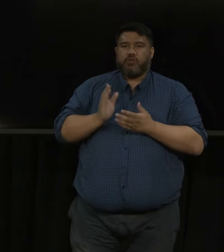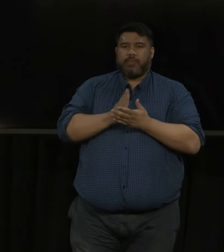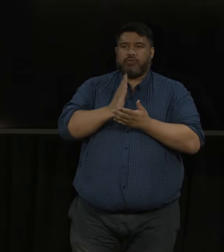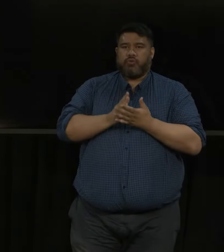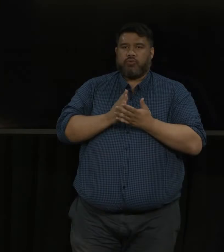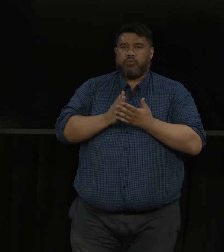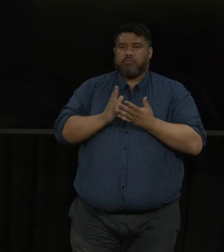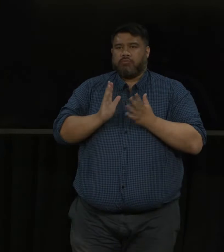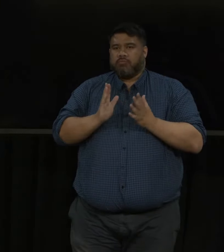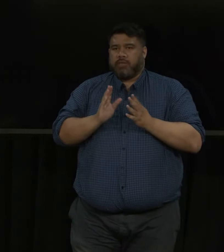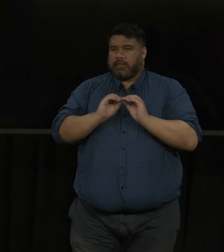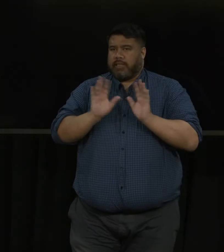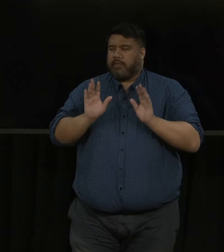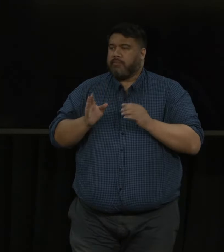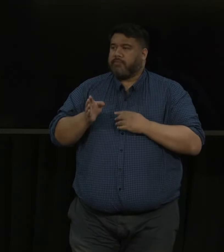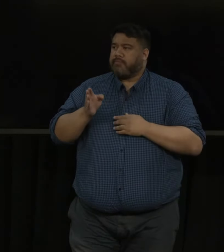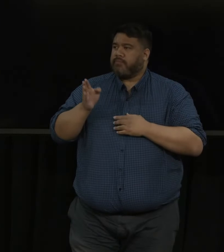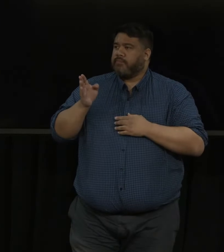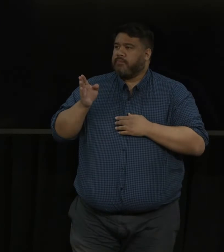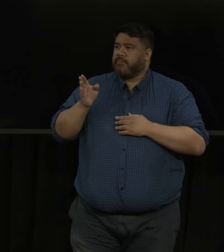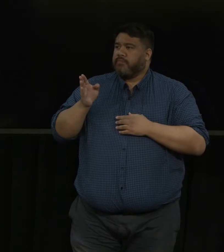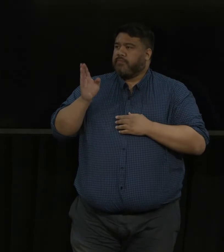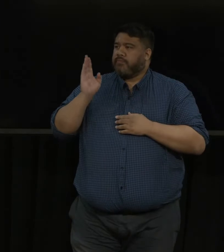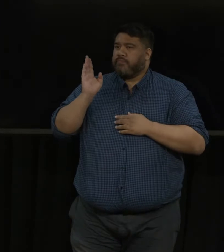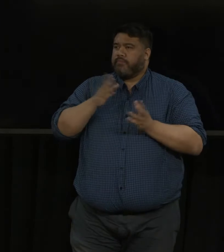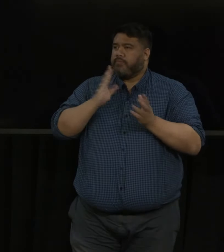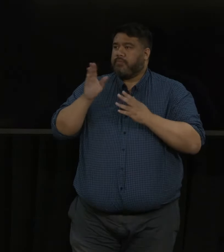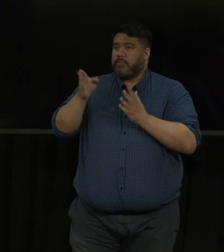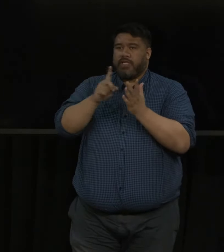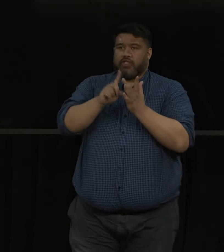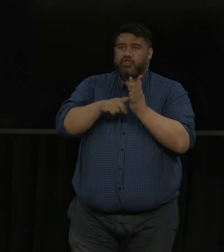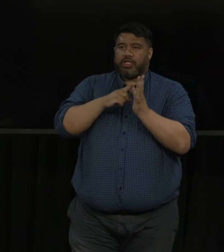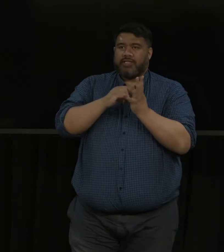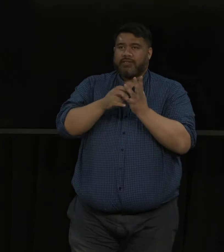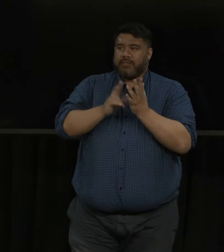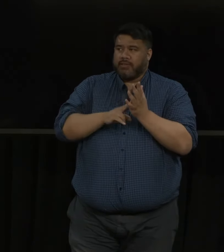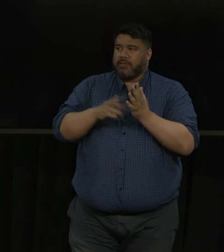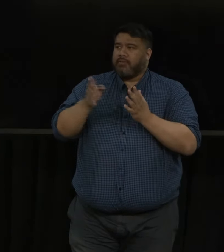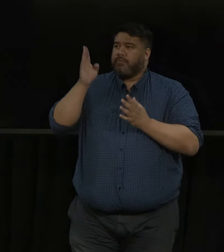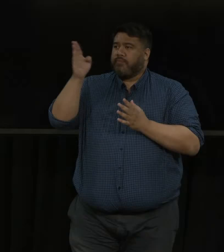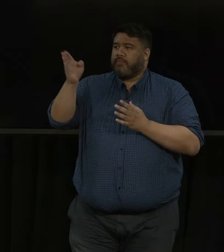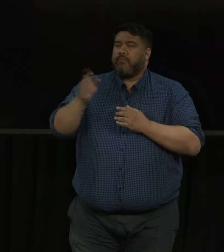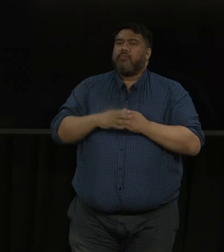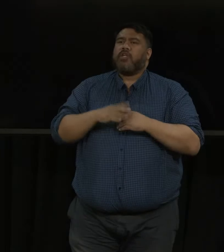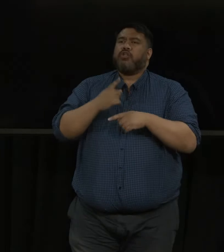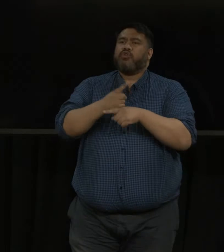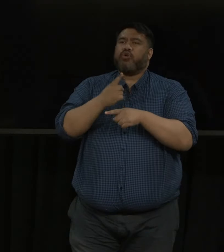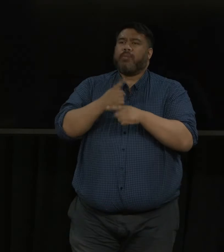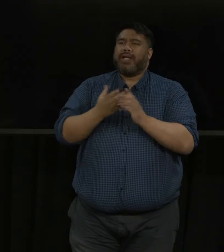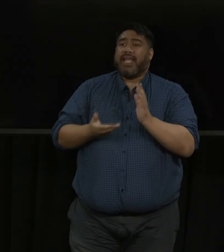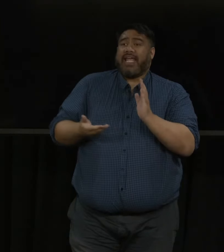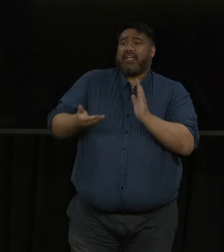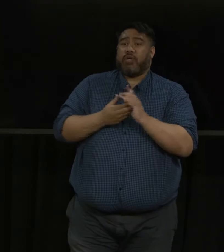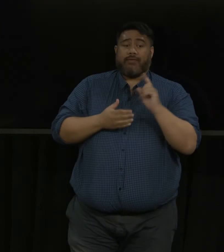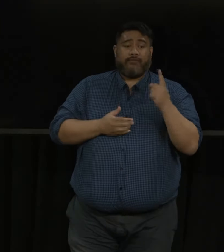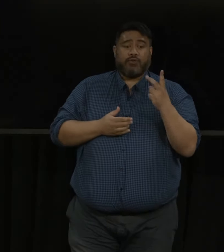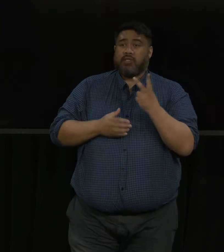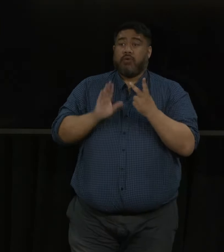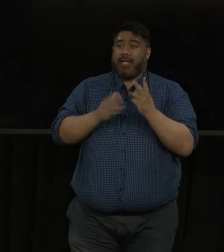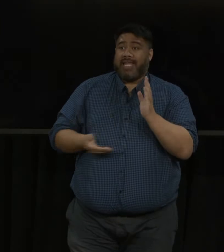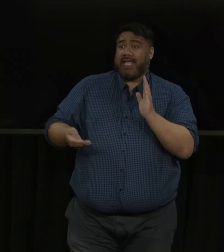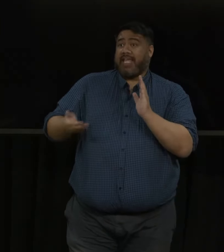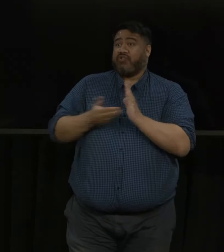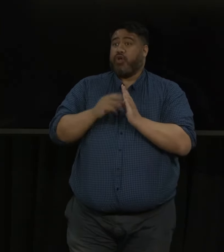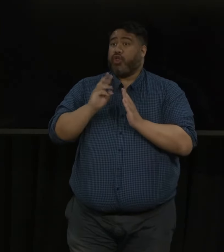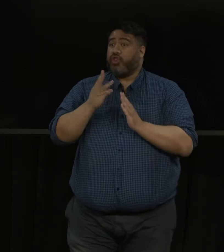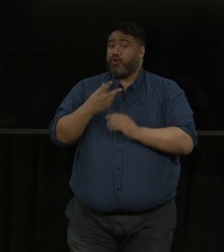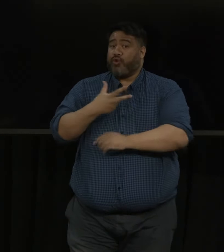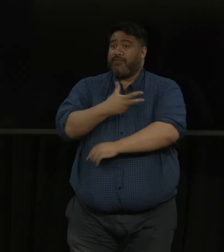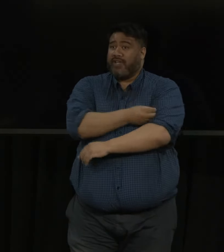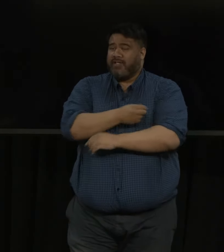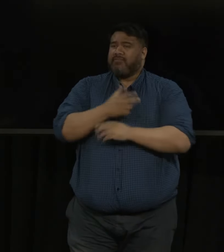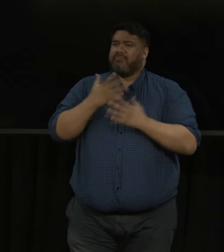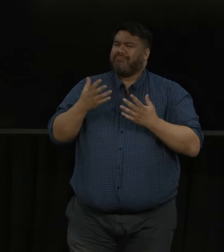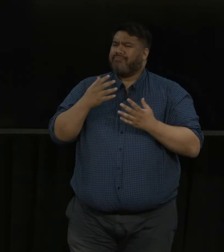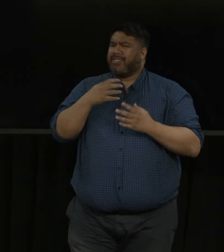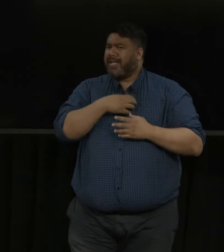success of that drug and